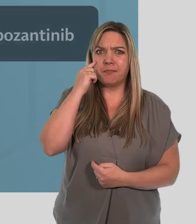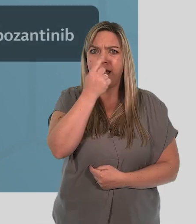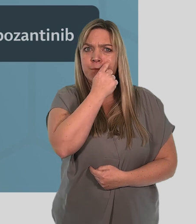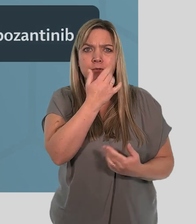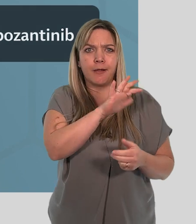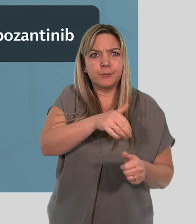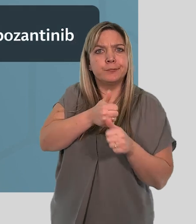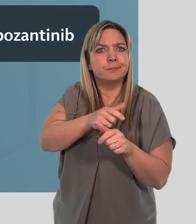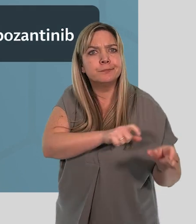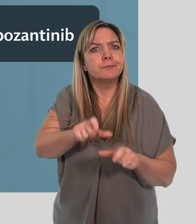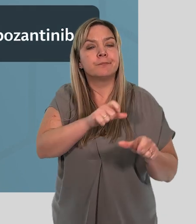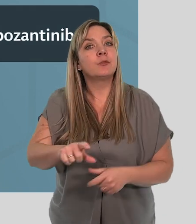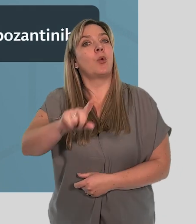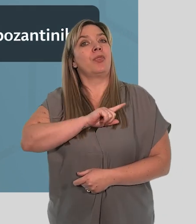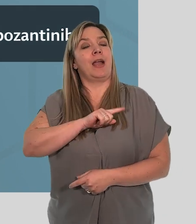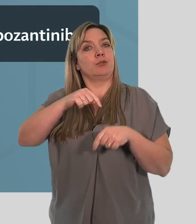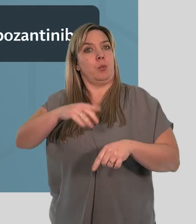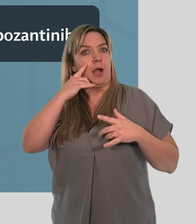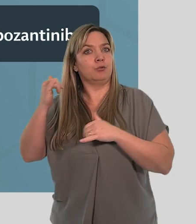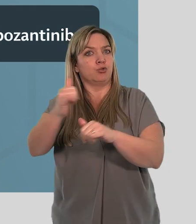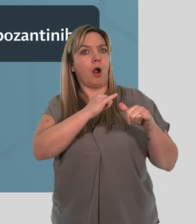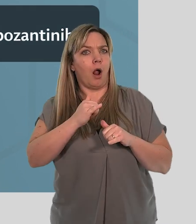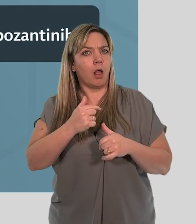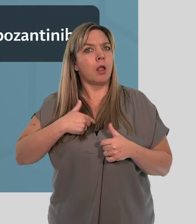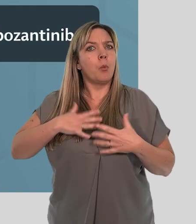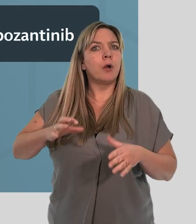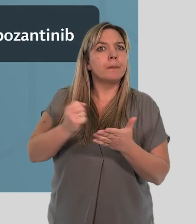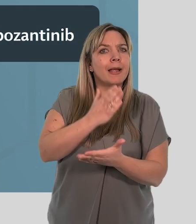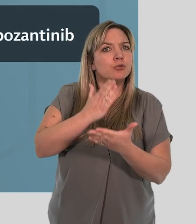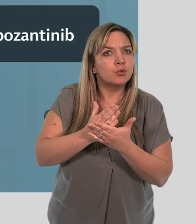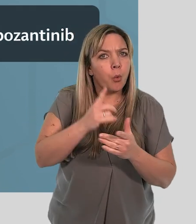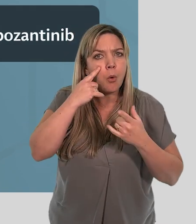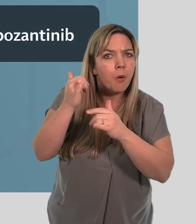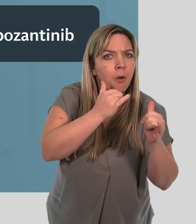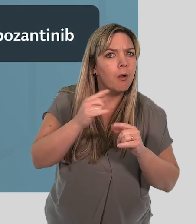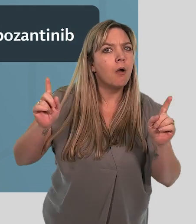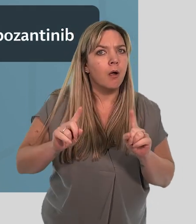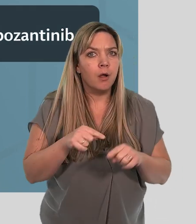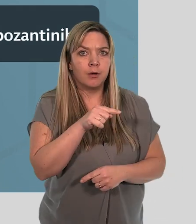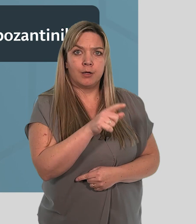to targeted therapy with cabozantinib added value, specifically in patients that have received prior checkpoint inhibitors